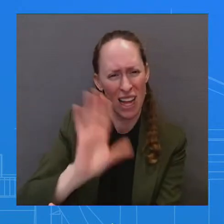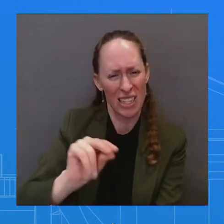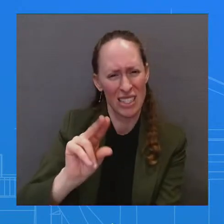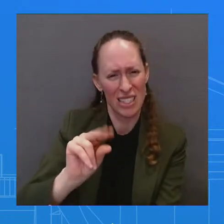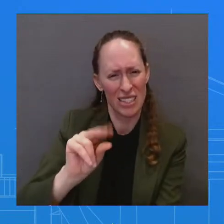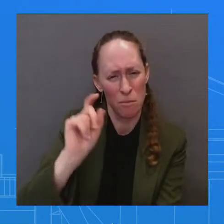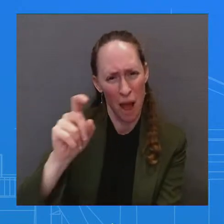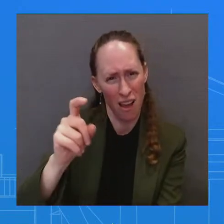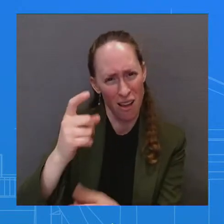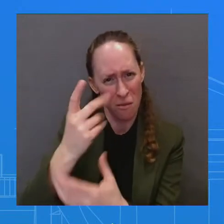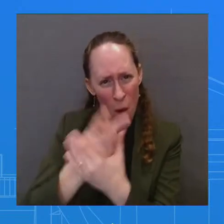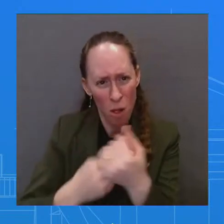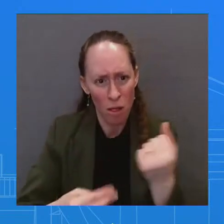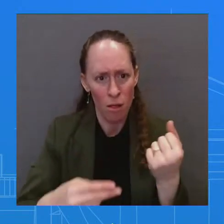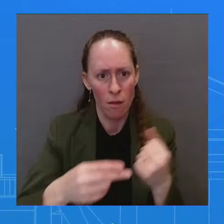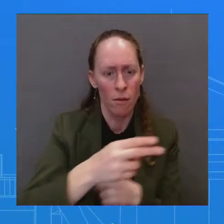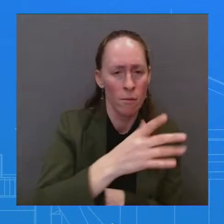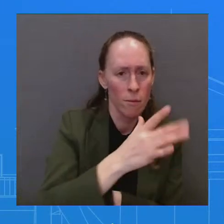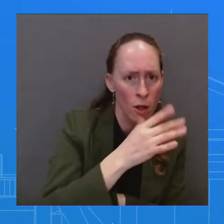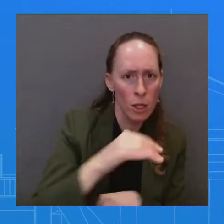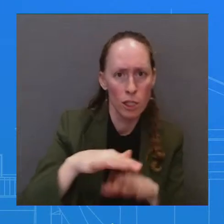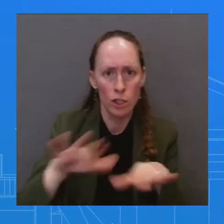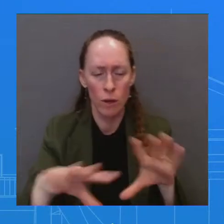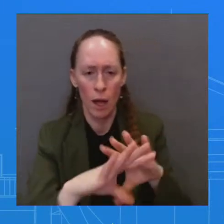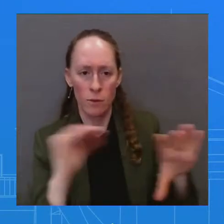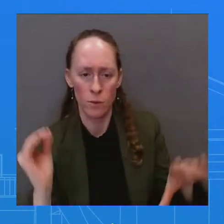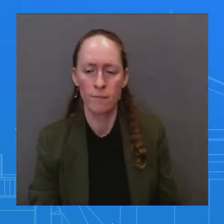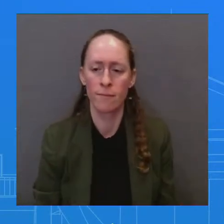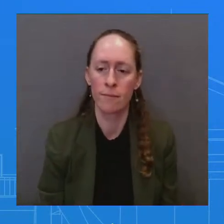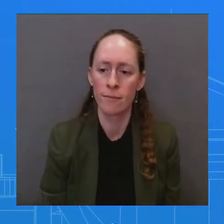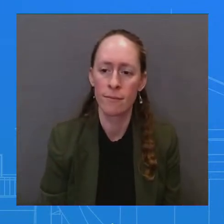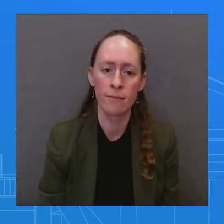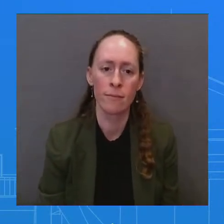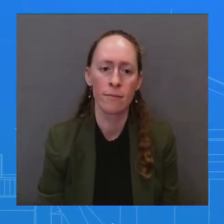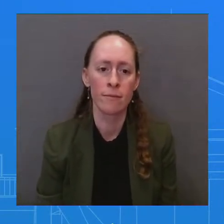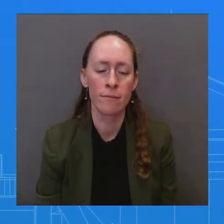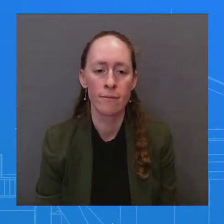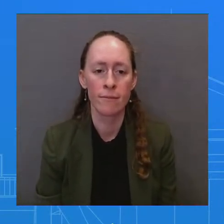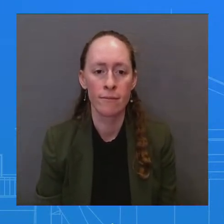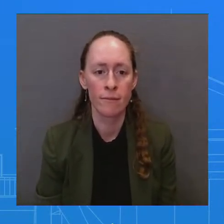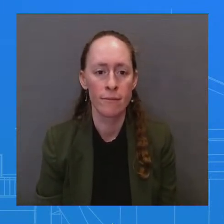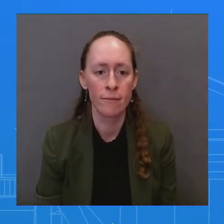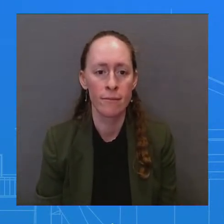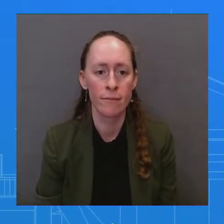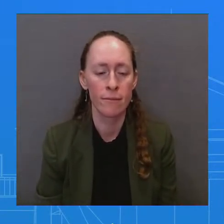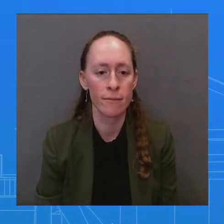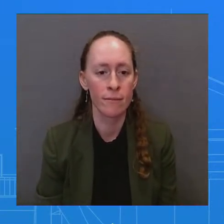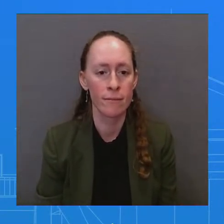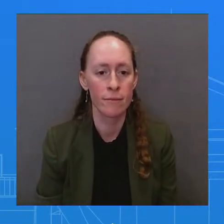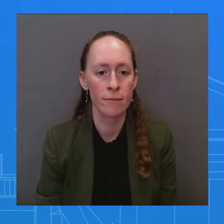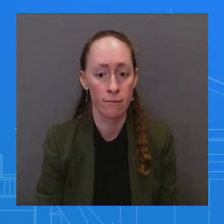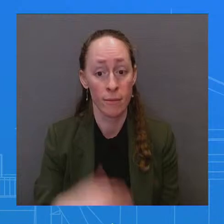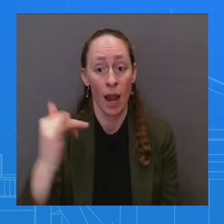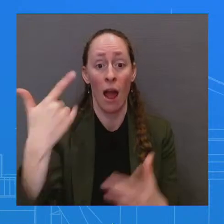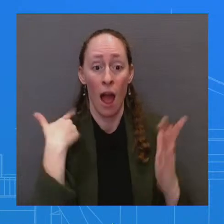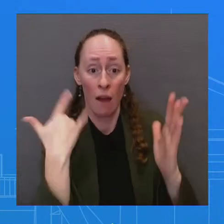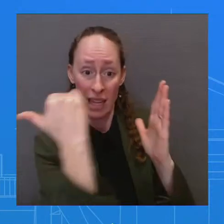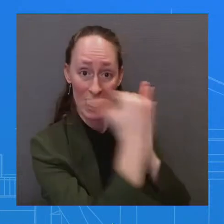until you actually get them on the other side -- on the receiving end and can identify them and know, in fact, that who you have is who you thought you would have.